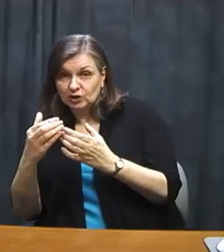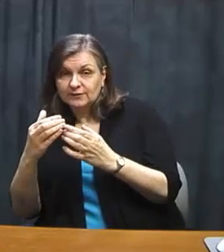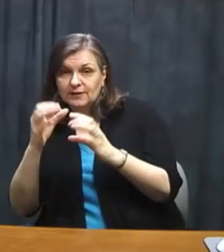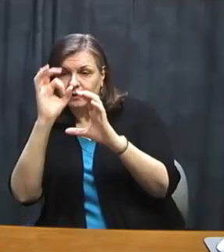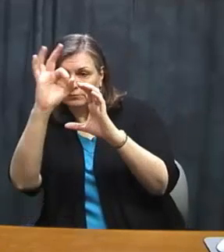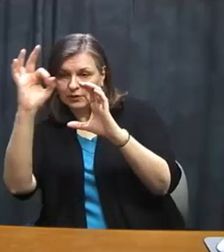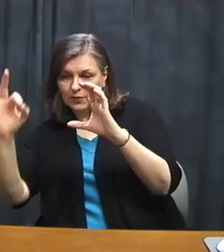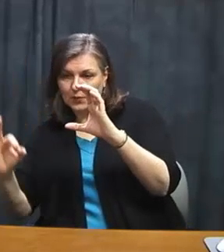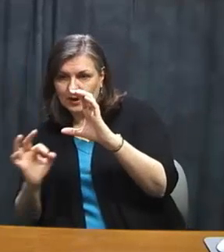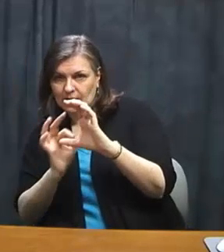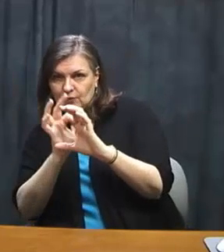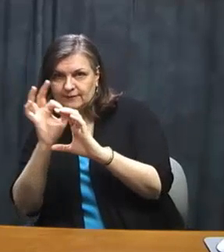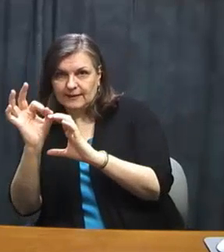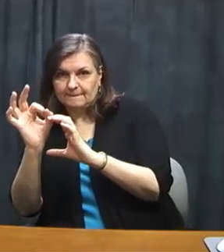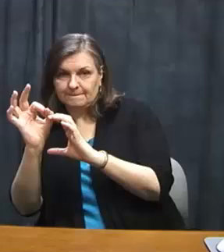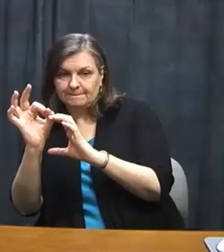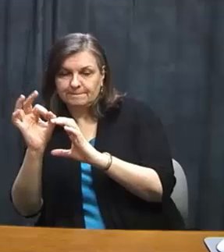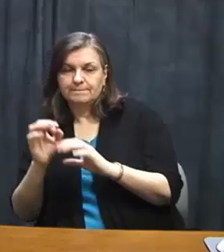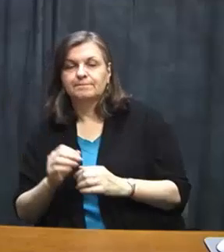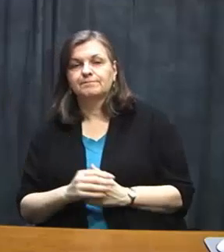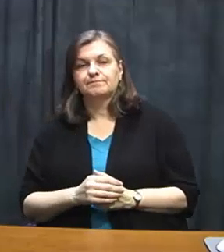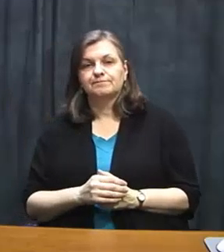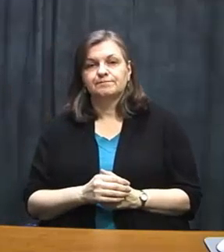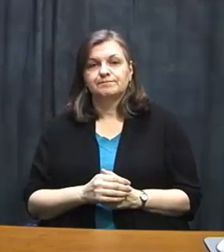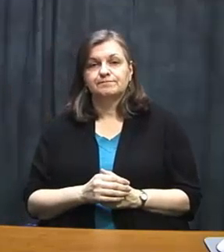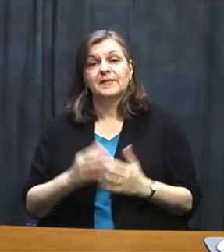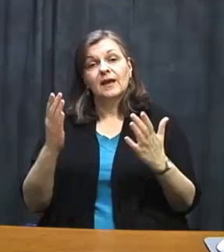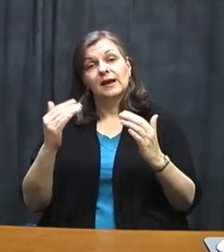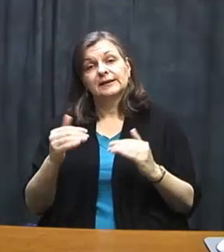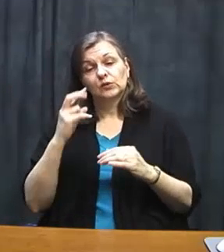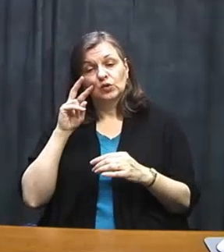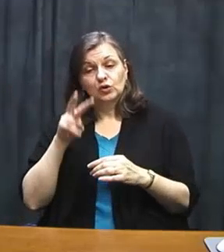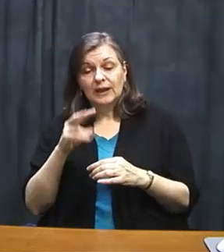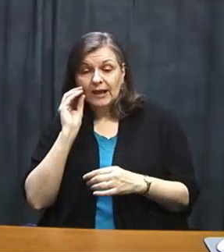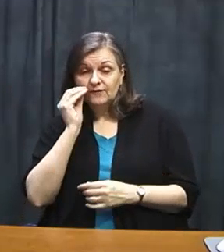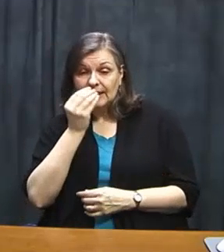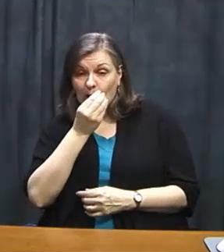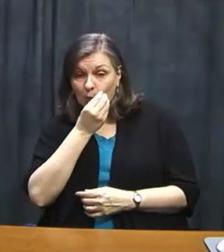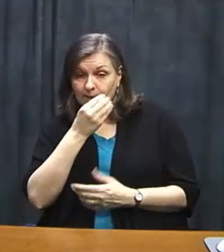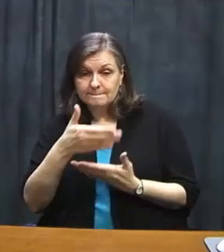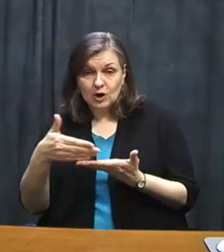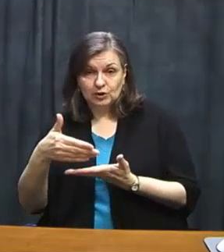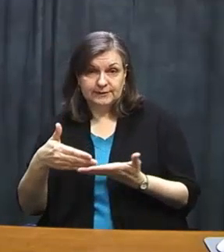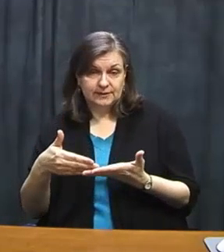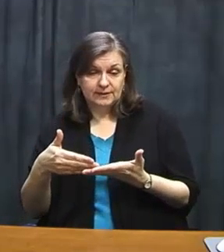in our flowers we can look at flower parts if they are available to us to look at